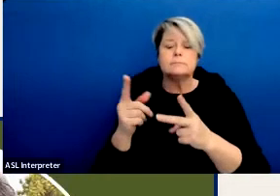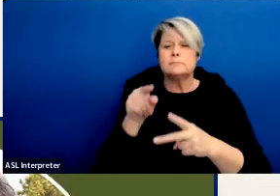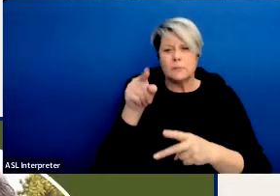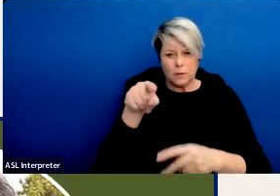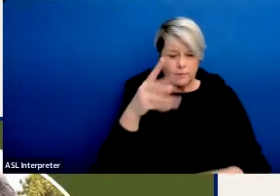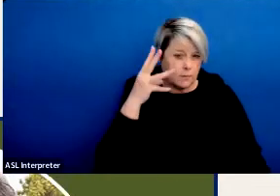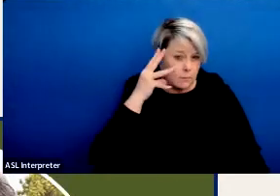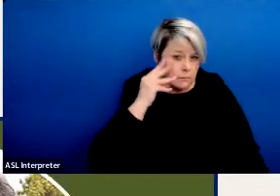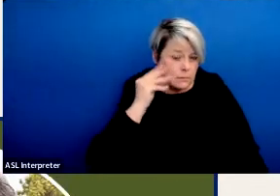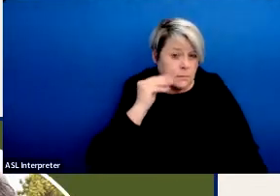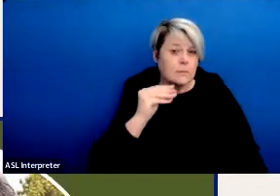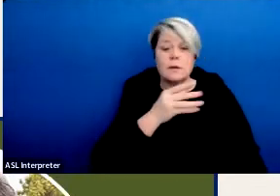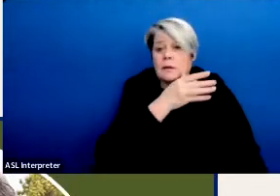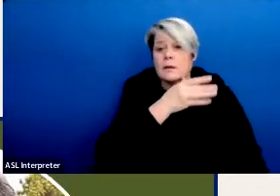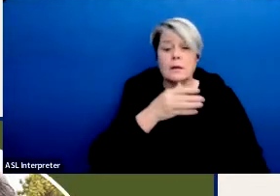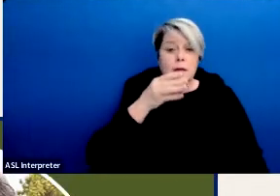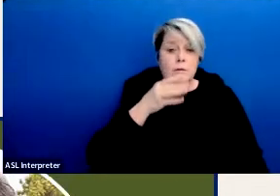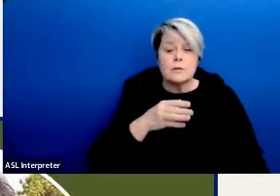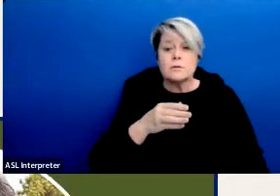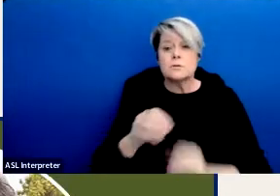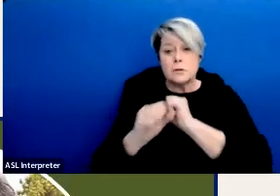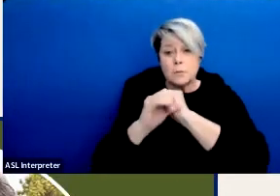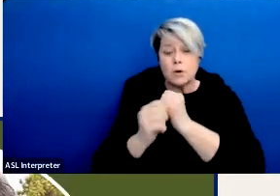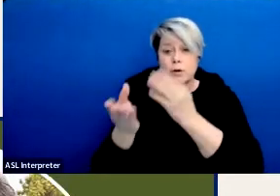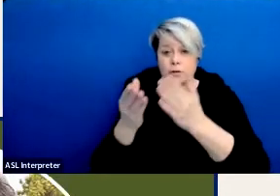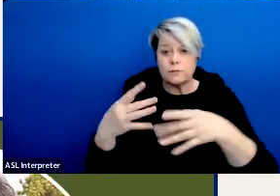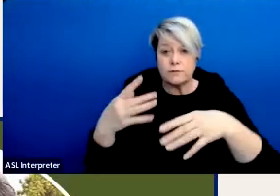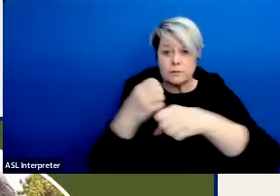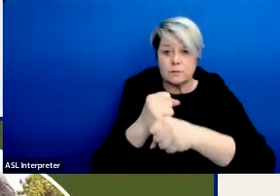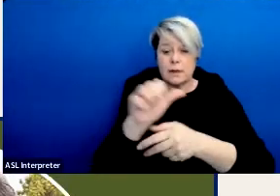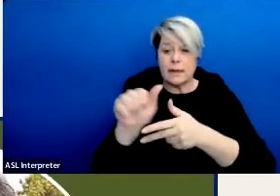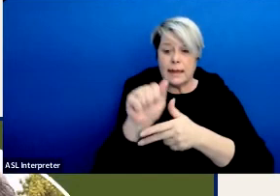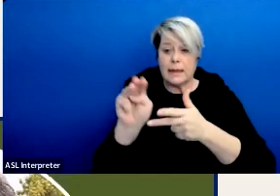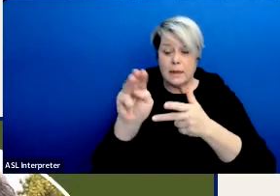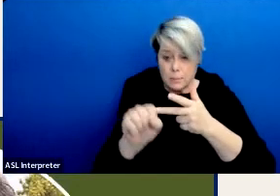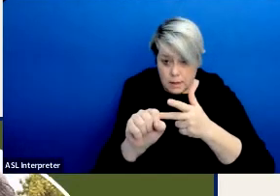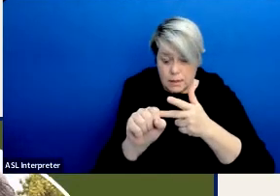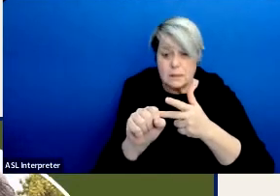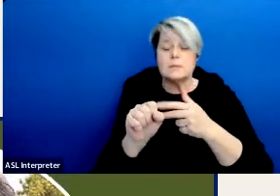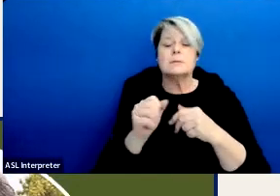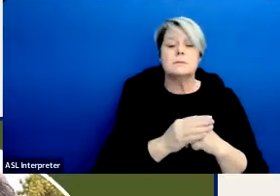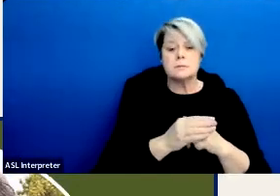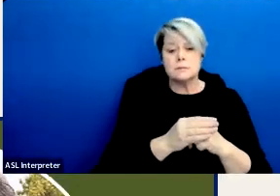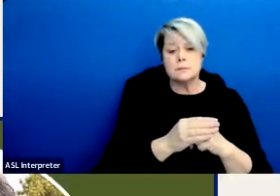guide, foodsis STERPBLGS data tutorials, access to -- I'm sure most of you are familiar with the